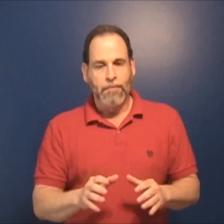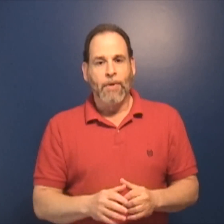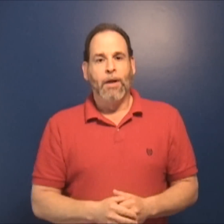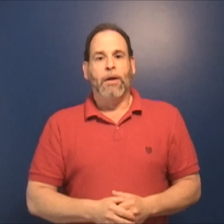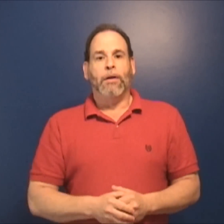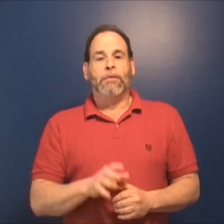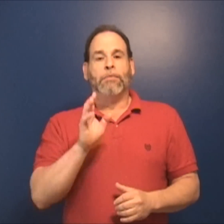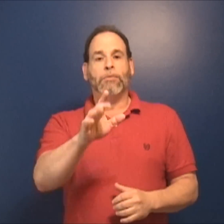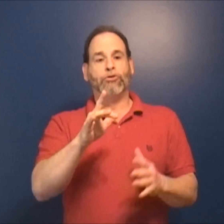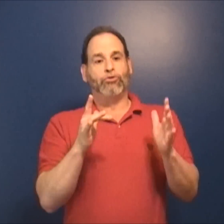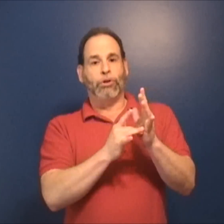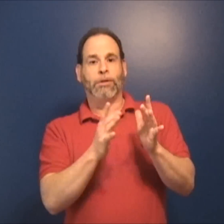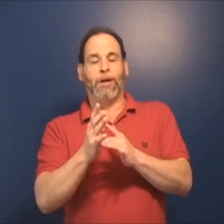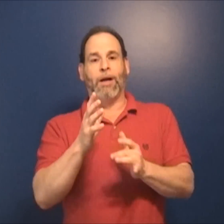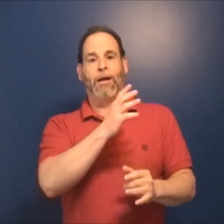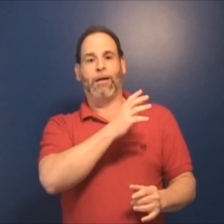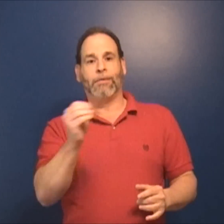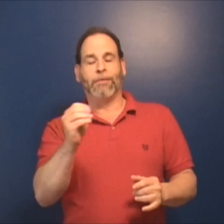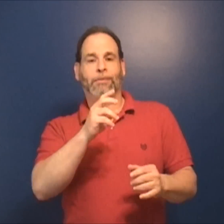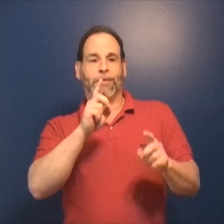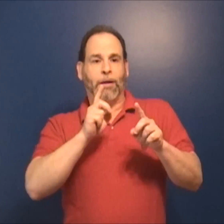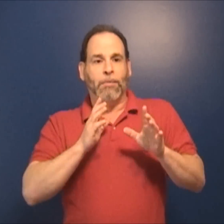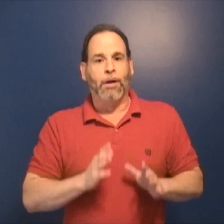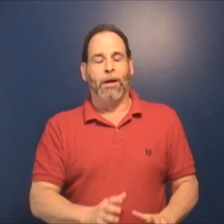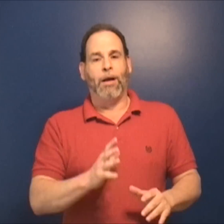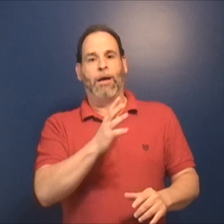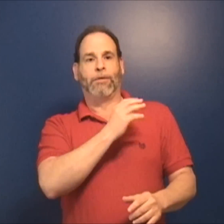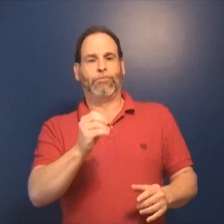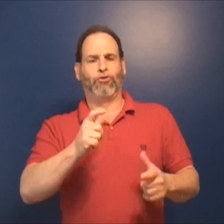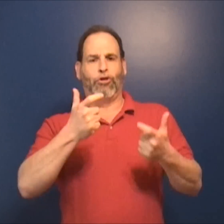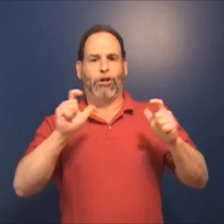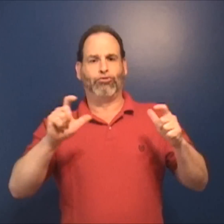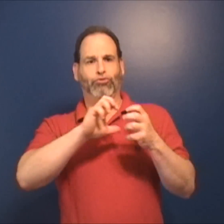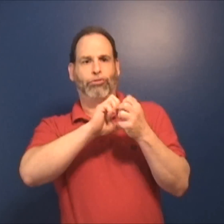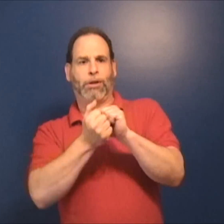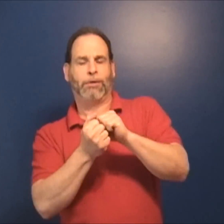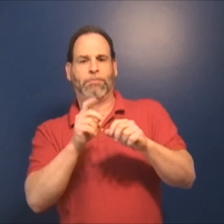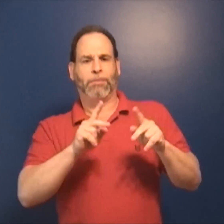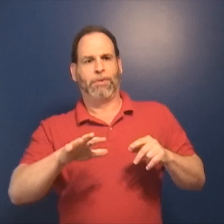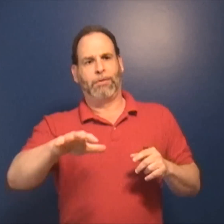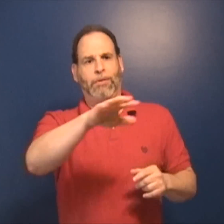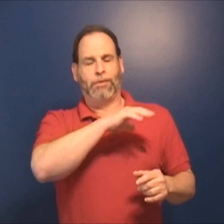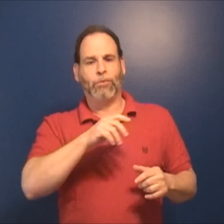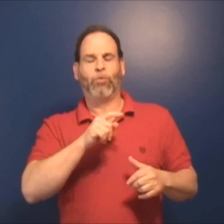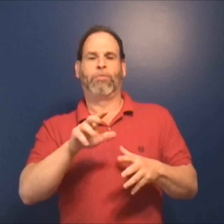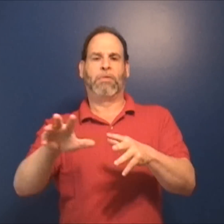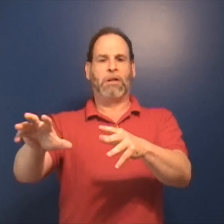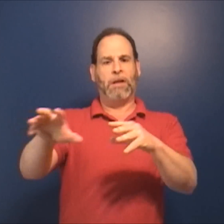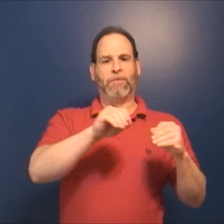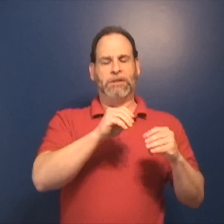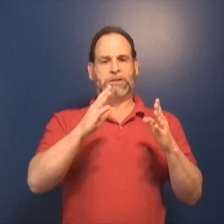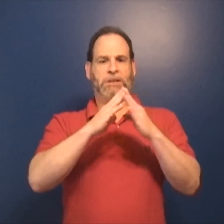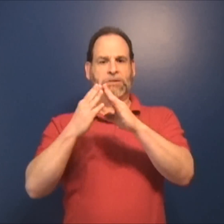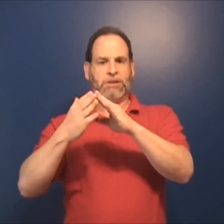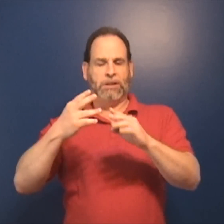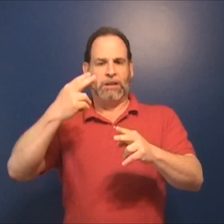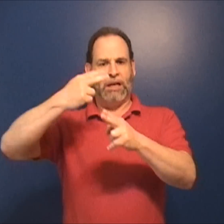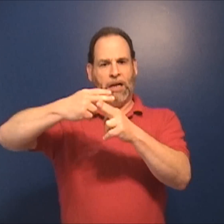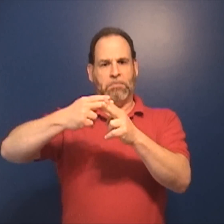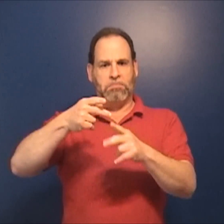Jesus, his disciples, and a large crowd were leaving a city named Jericho. Let's look at the map with red letters.